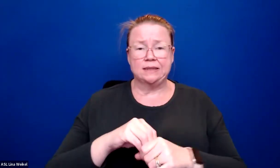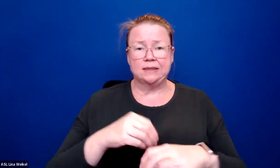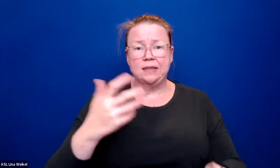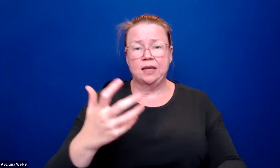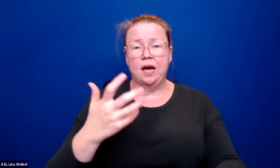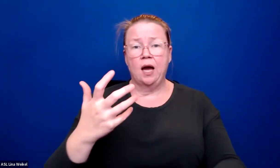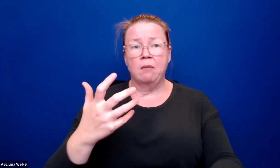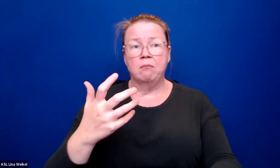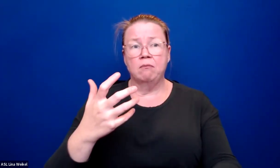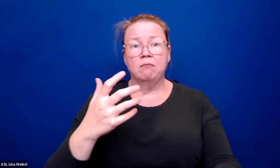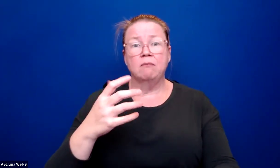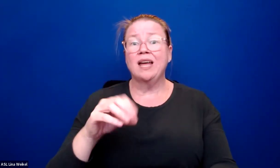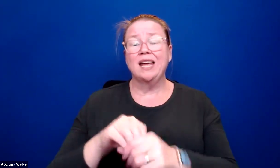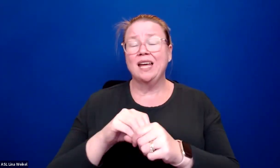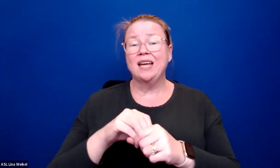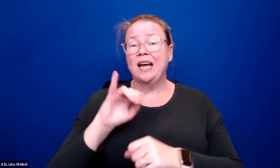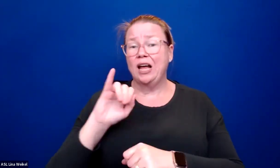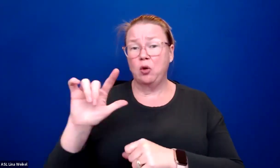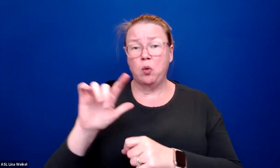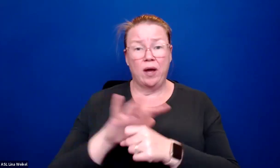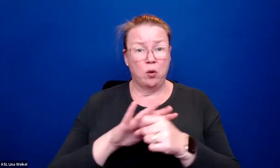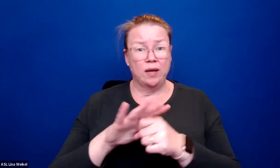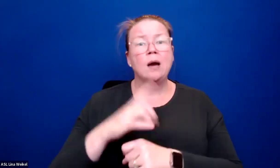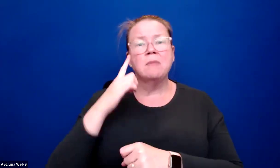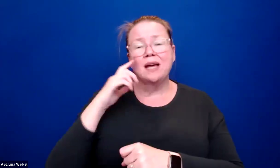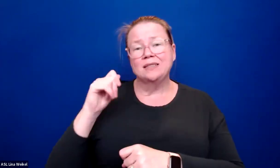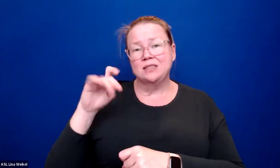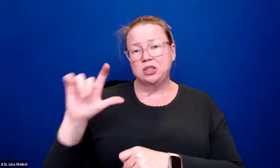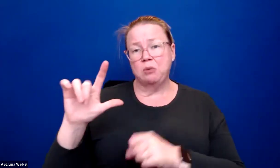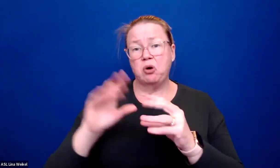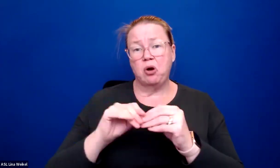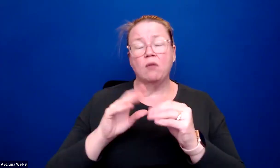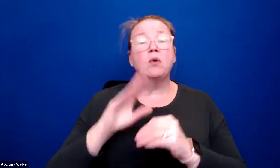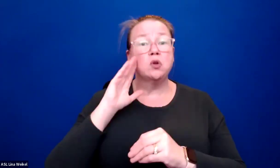Elissa w/ APRIL: even in the just. The you know Illinois area, since the April Conference will be in Illinois